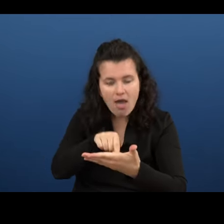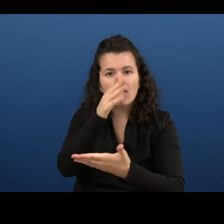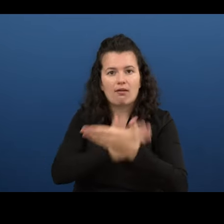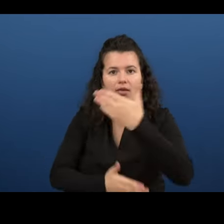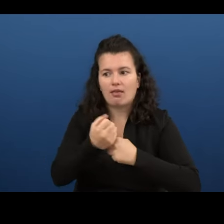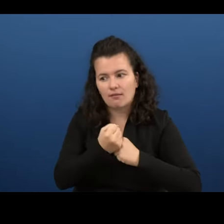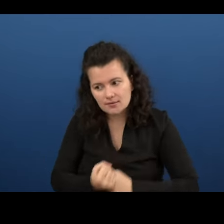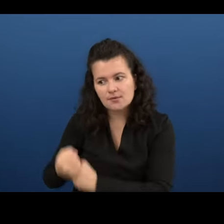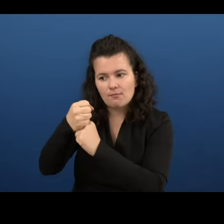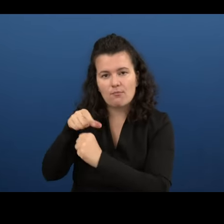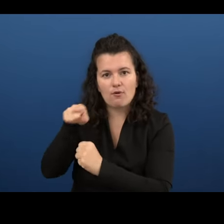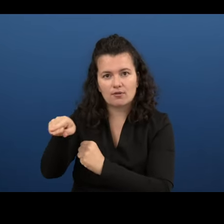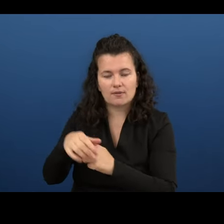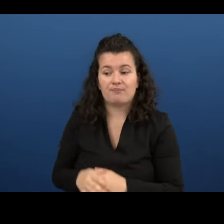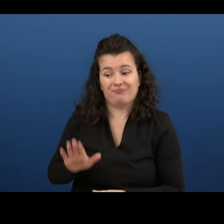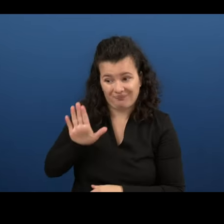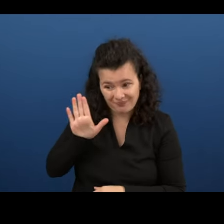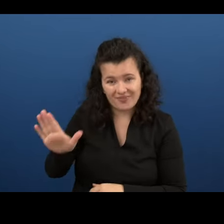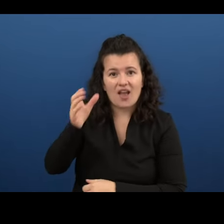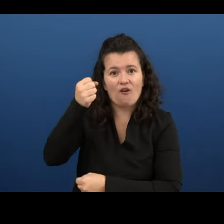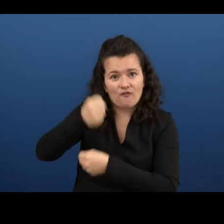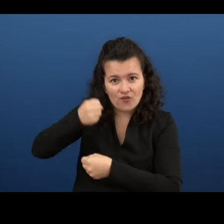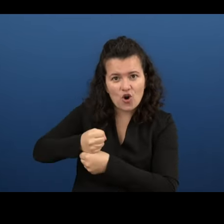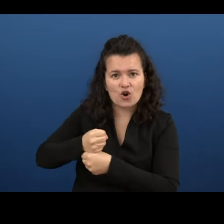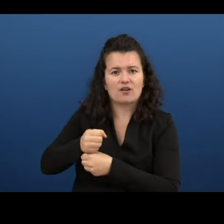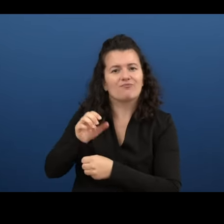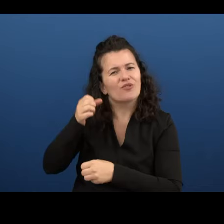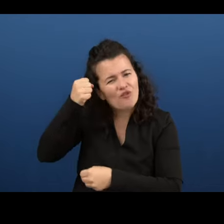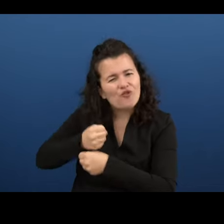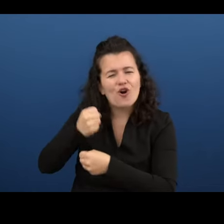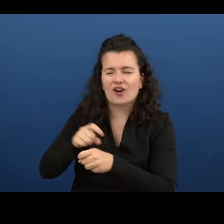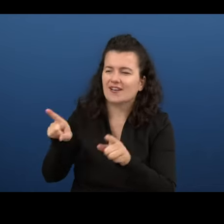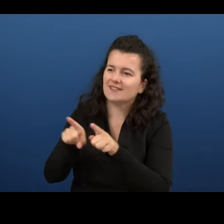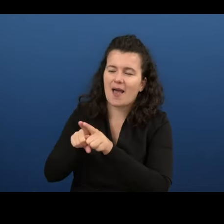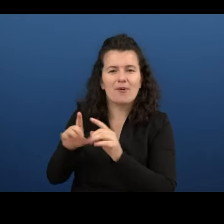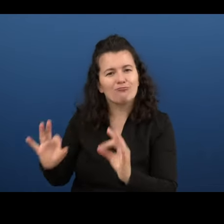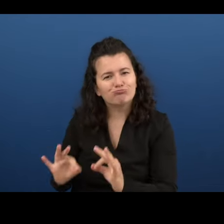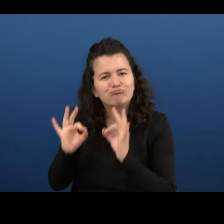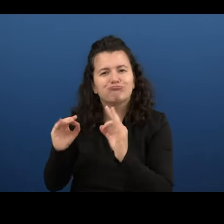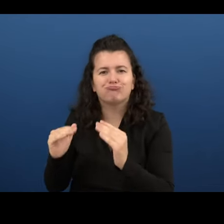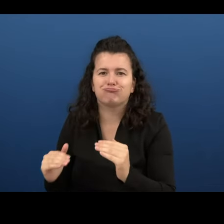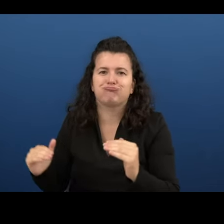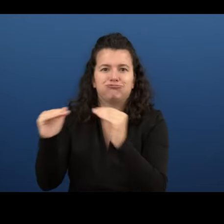employment and descent work at 09:42:54 the heart of inclusive, sustainable